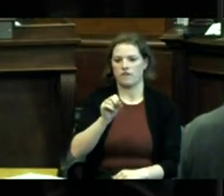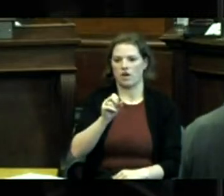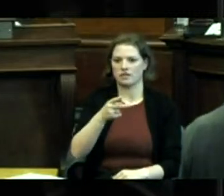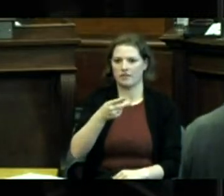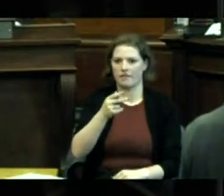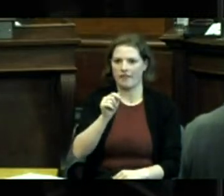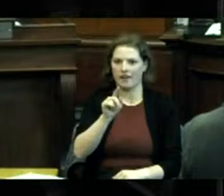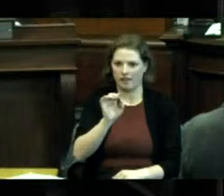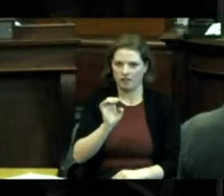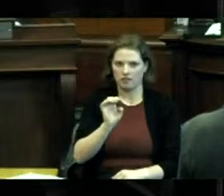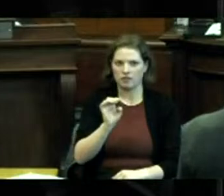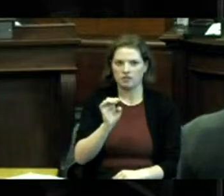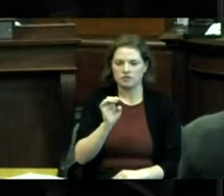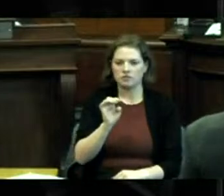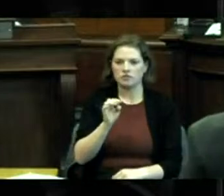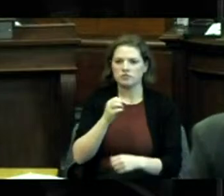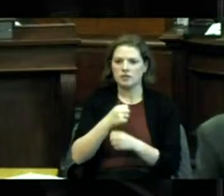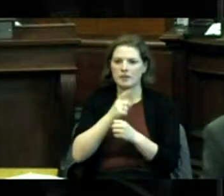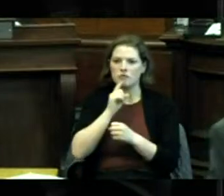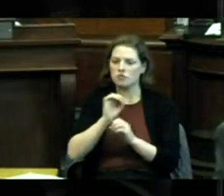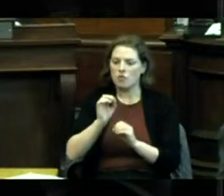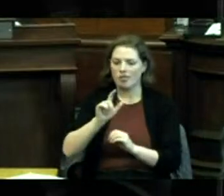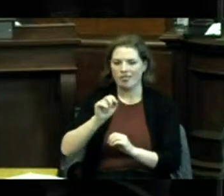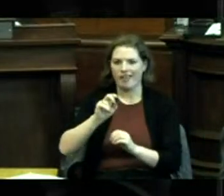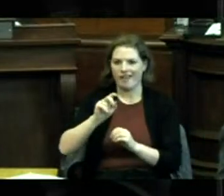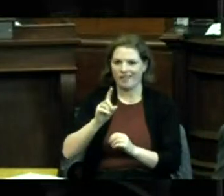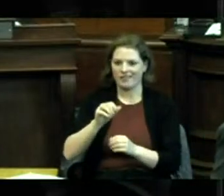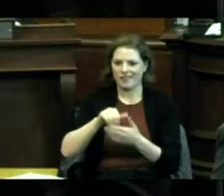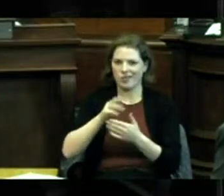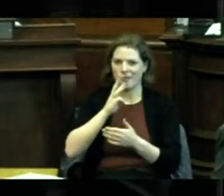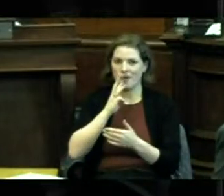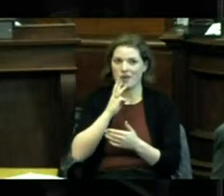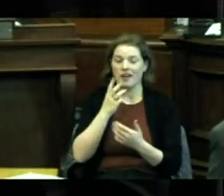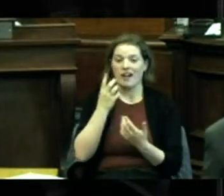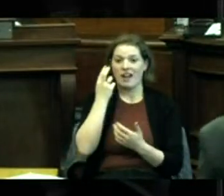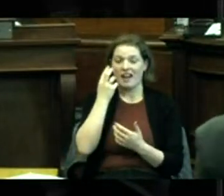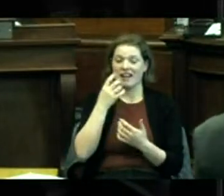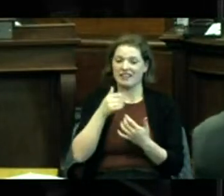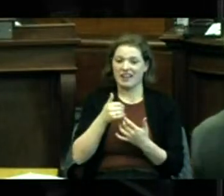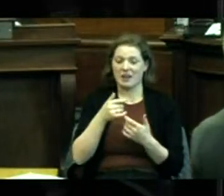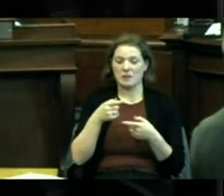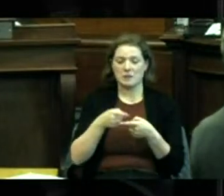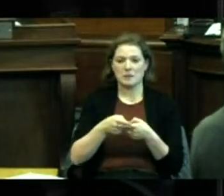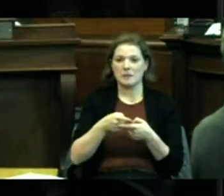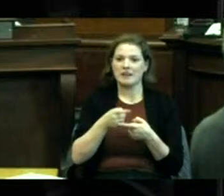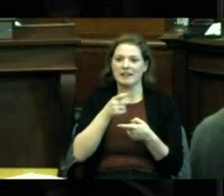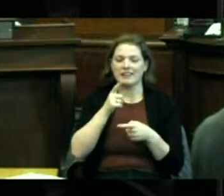called orthophosphate to the water to keep lead from leaching